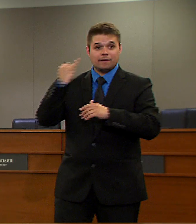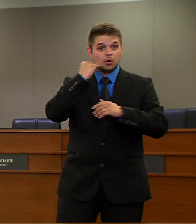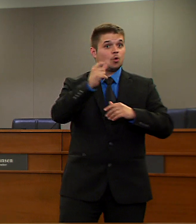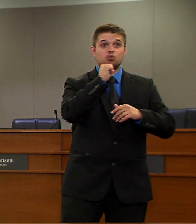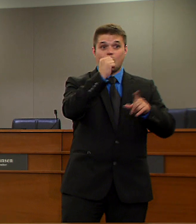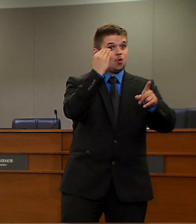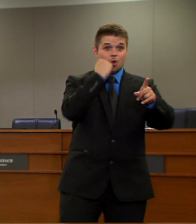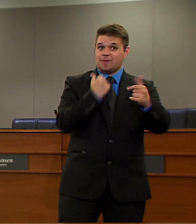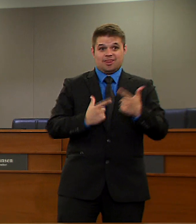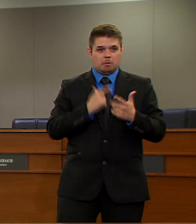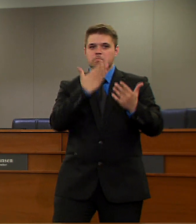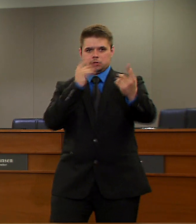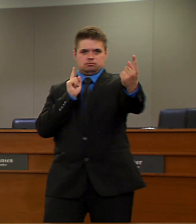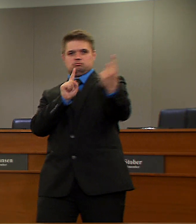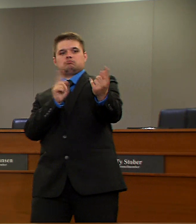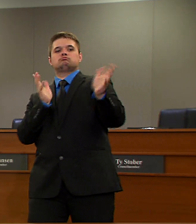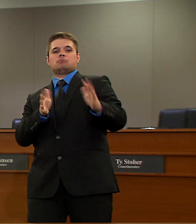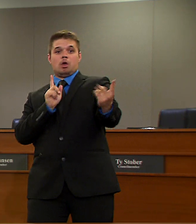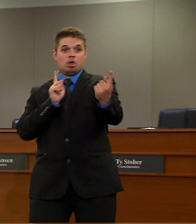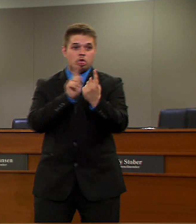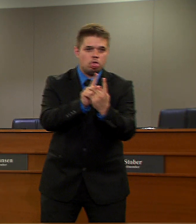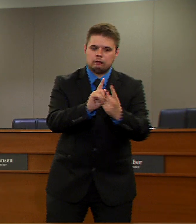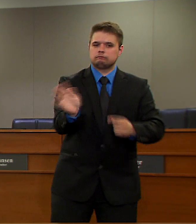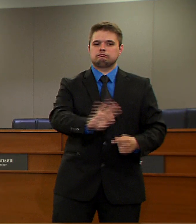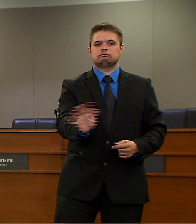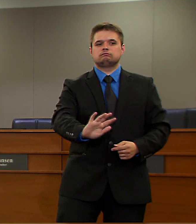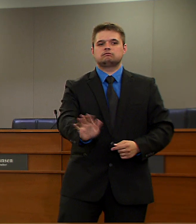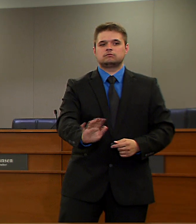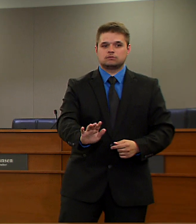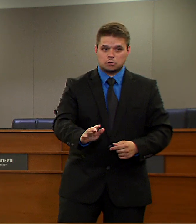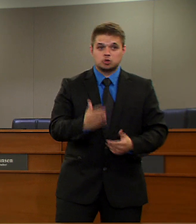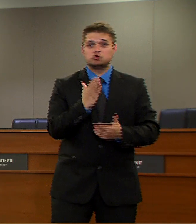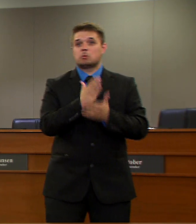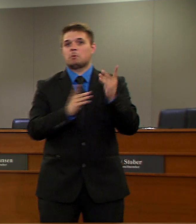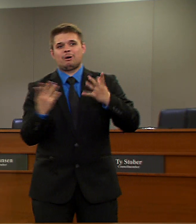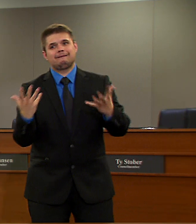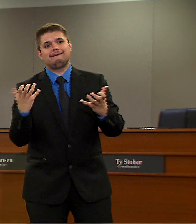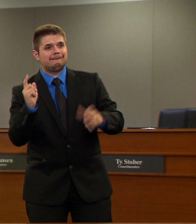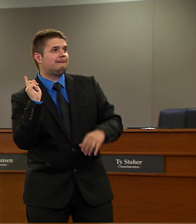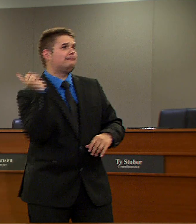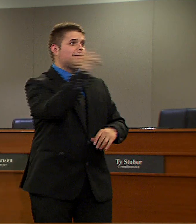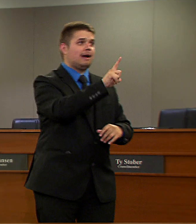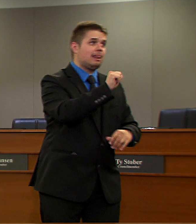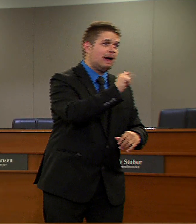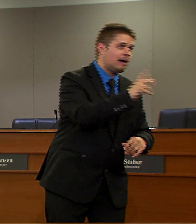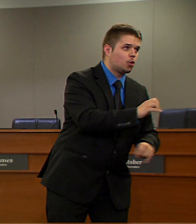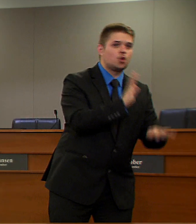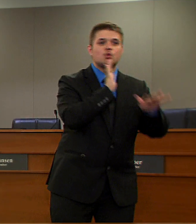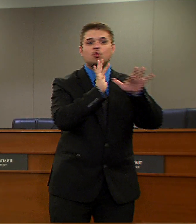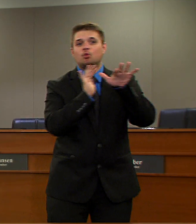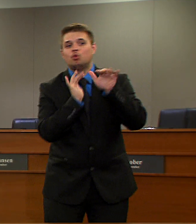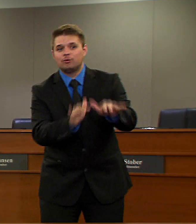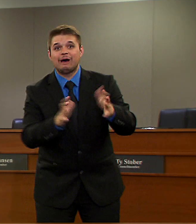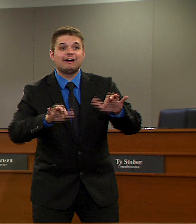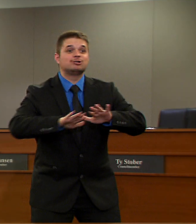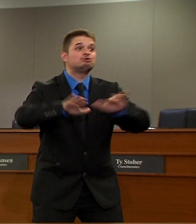going to the lake to cool off during that 80 degree heat. But, please keep in mind that